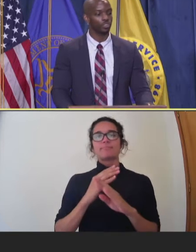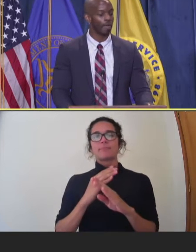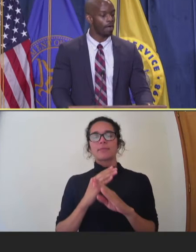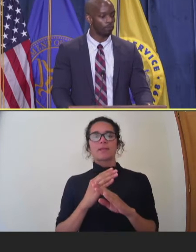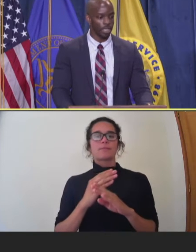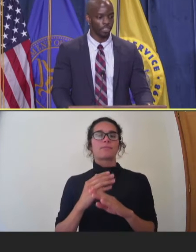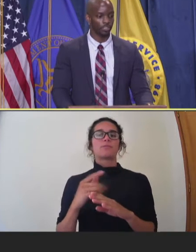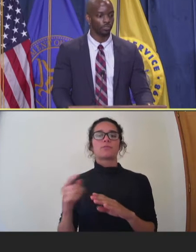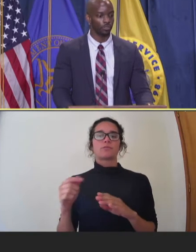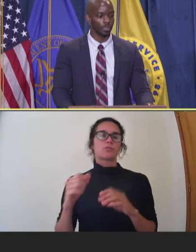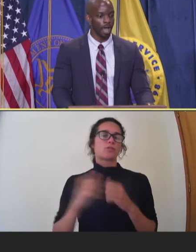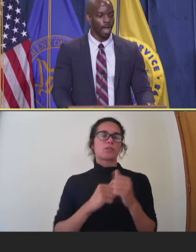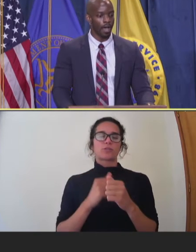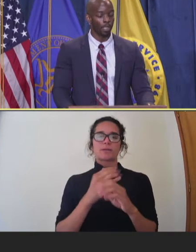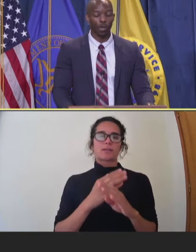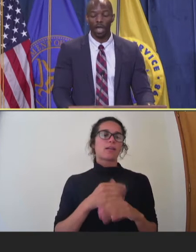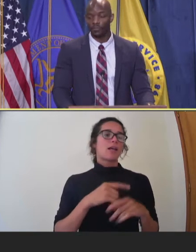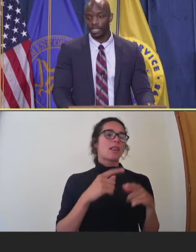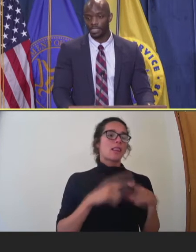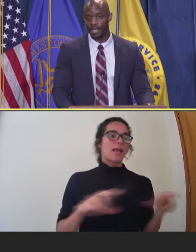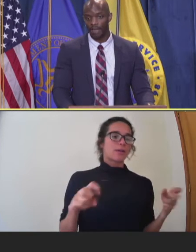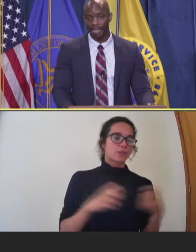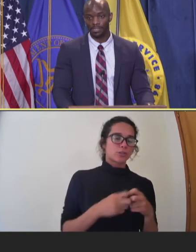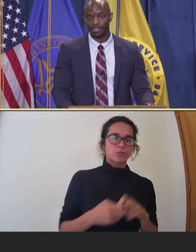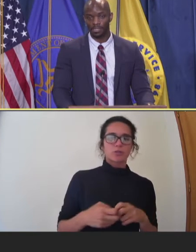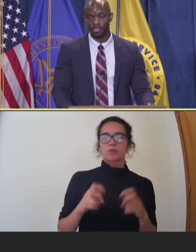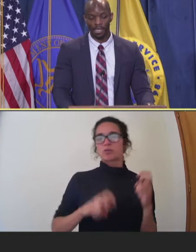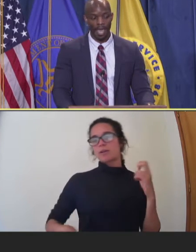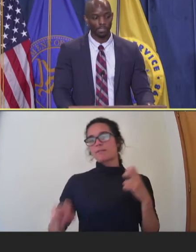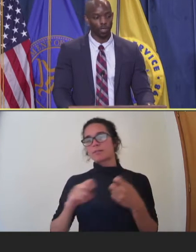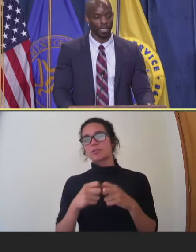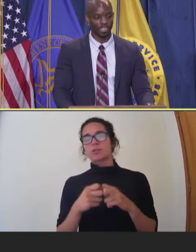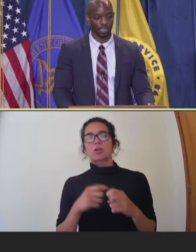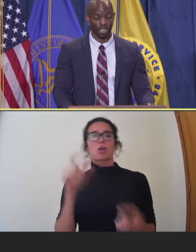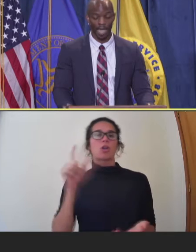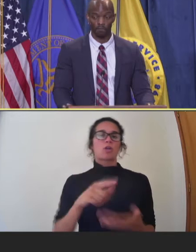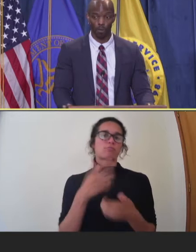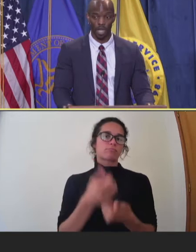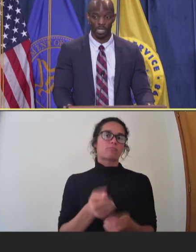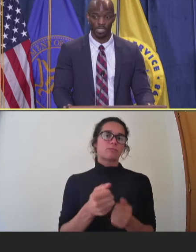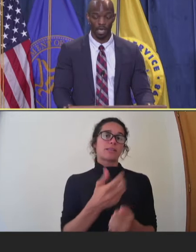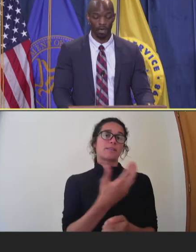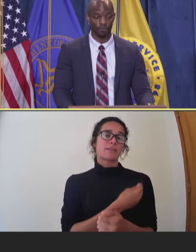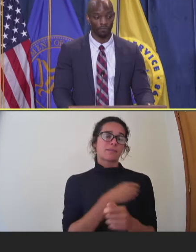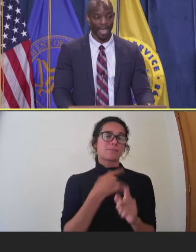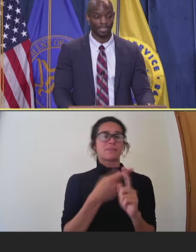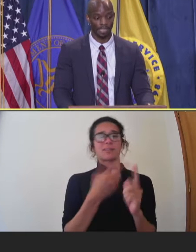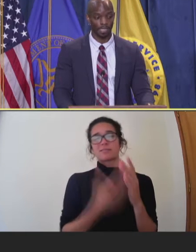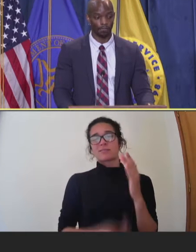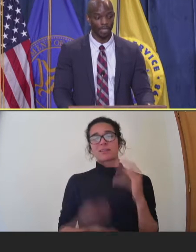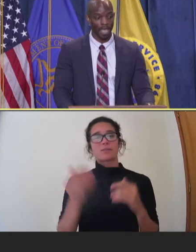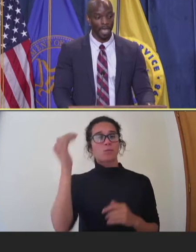travel issues, low confidence in vaccines, as well as just a lack of awareness of the vaccine. And